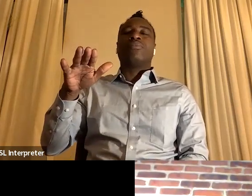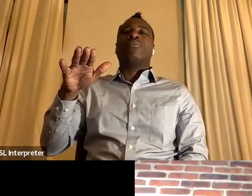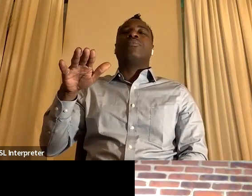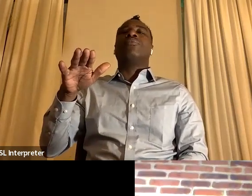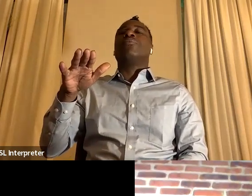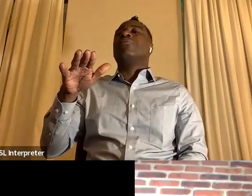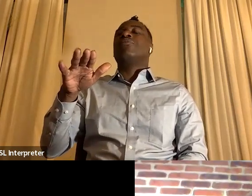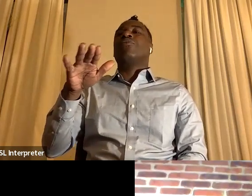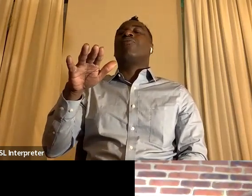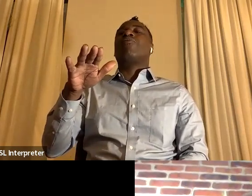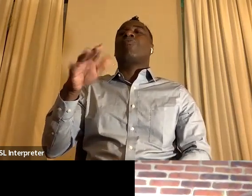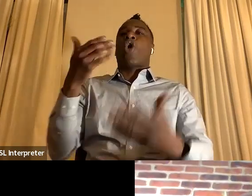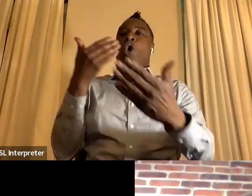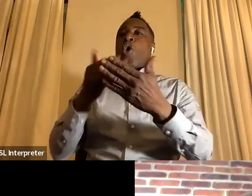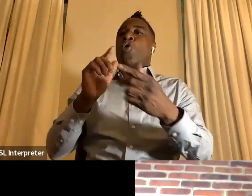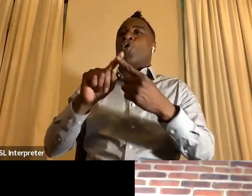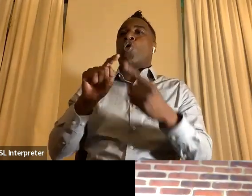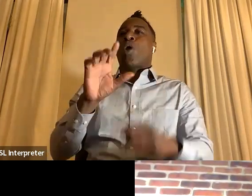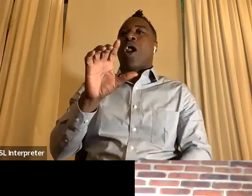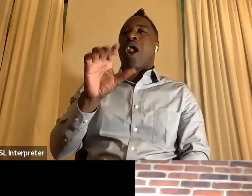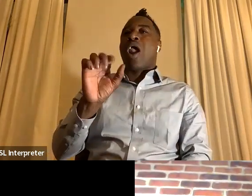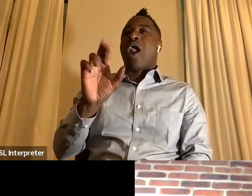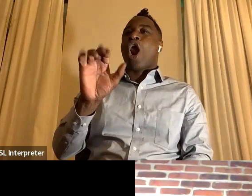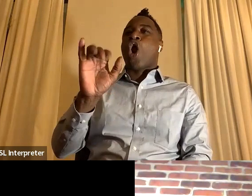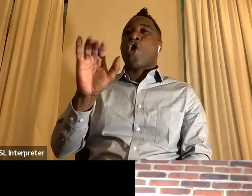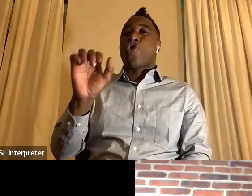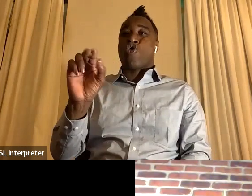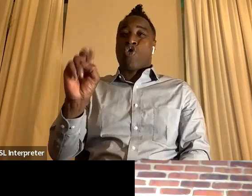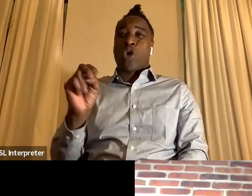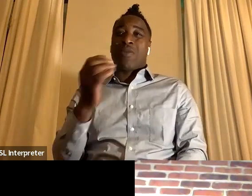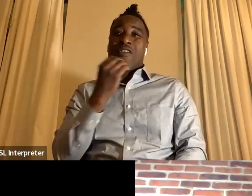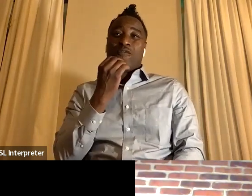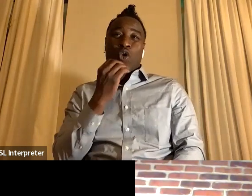And there's like different cultures and just really